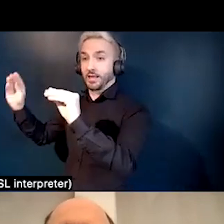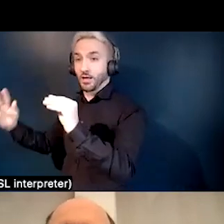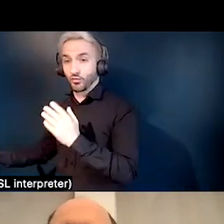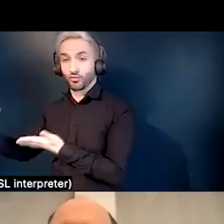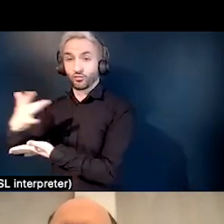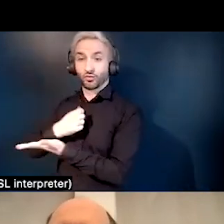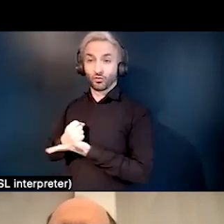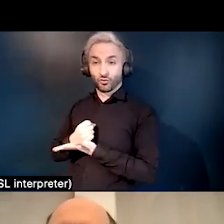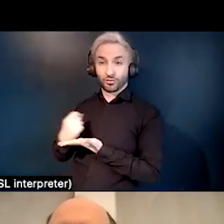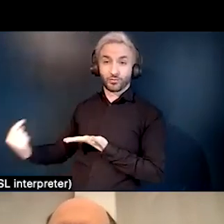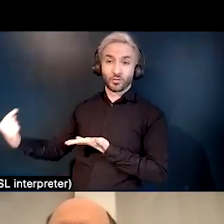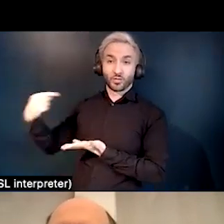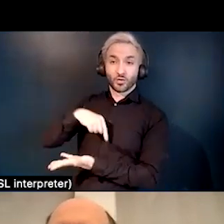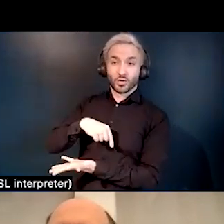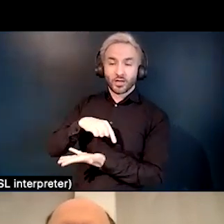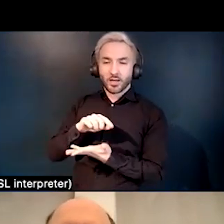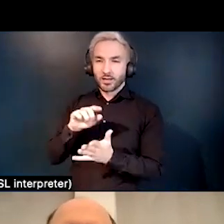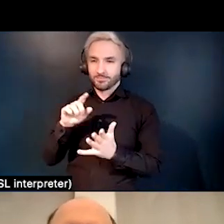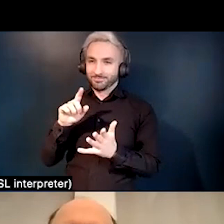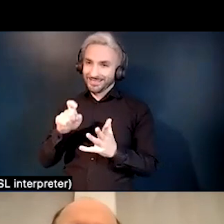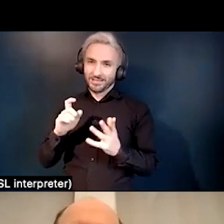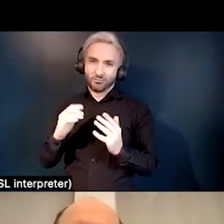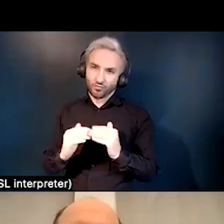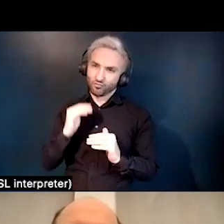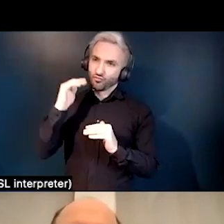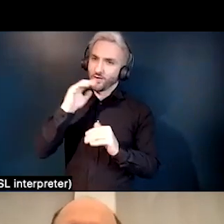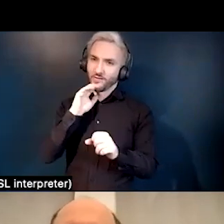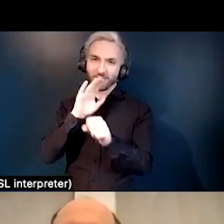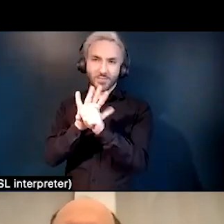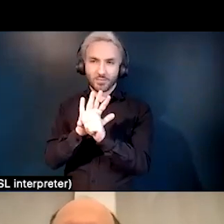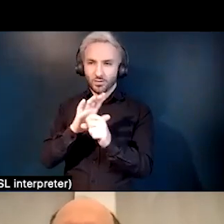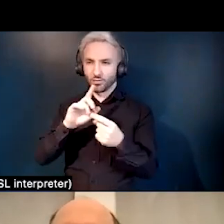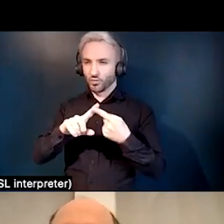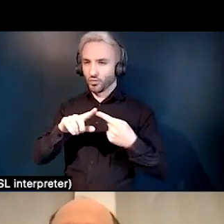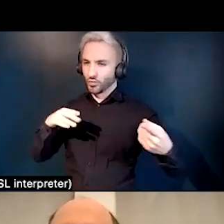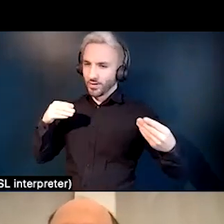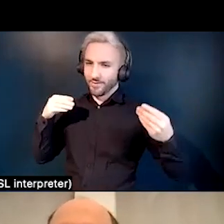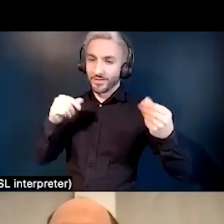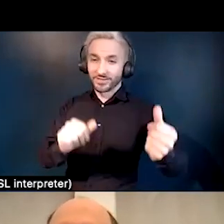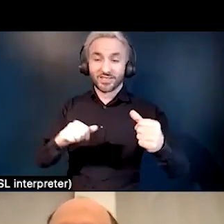going to require greater commitment to efficiency. This is not a supply chain that has really been